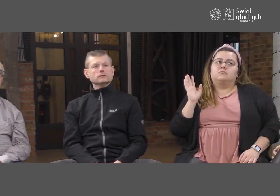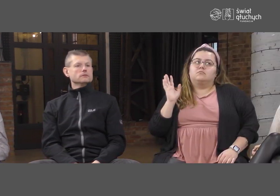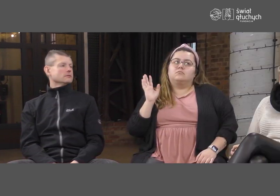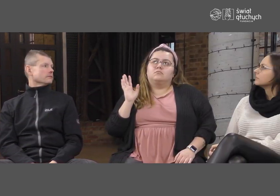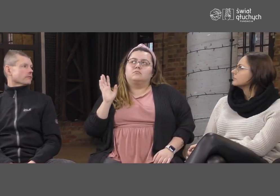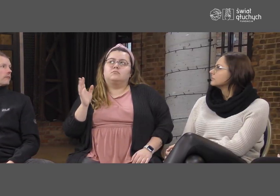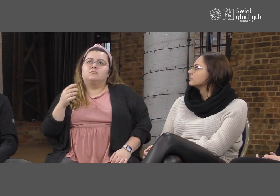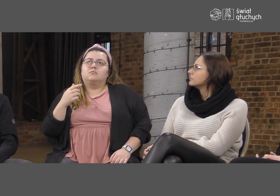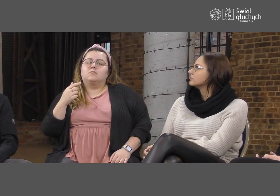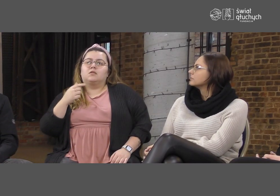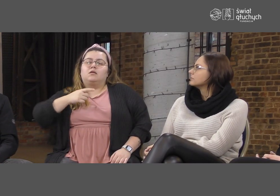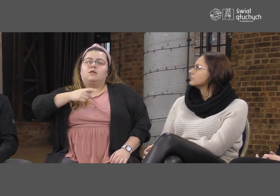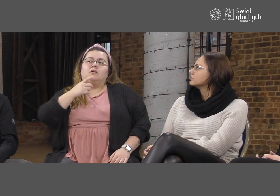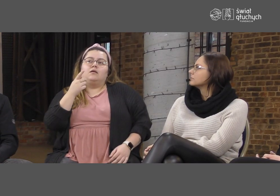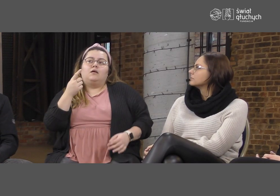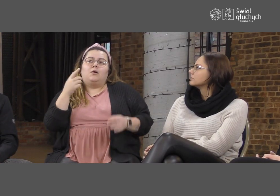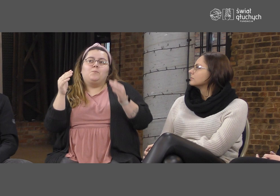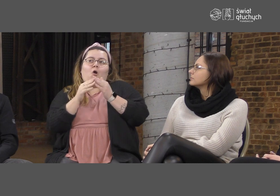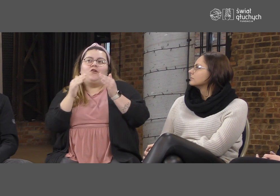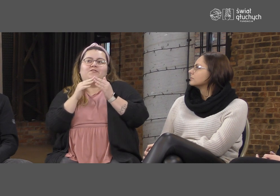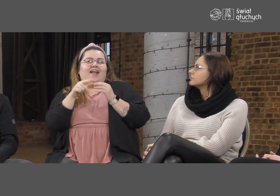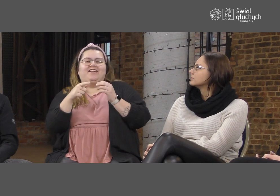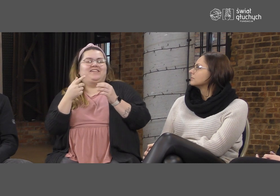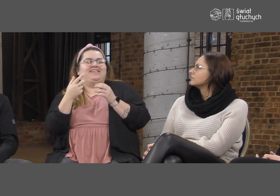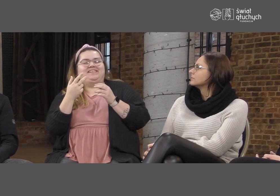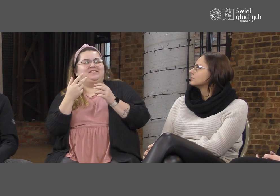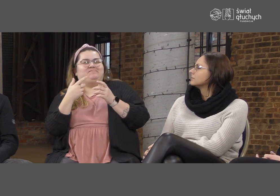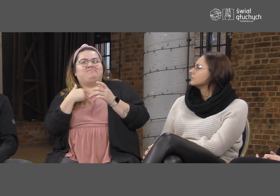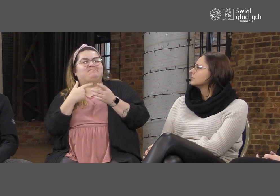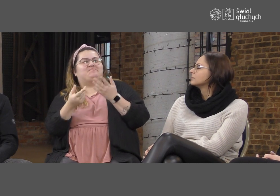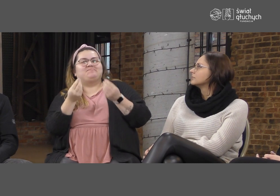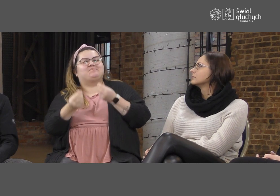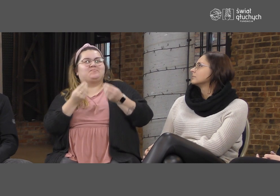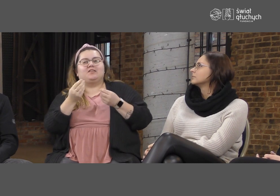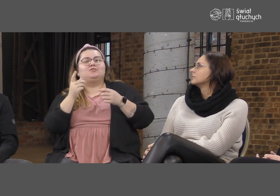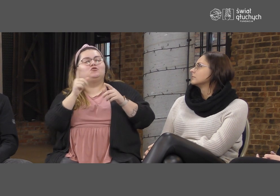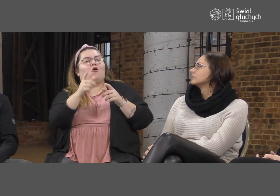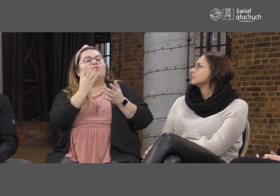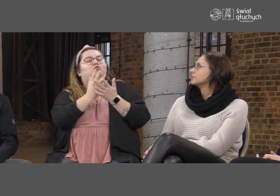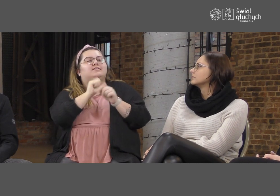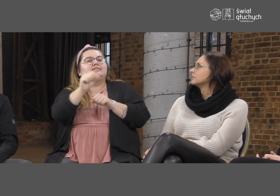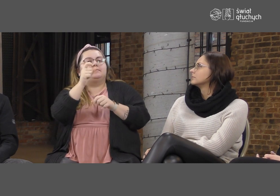[Tomasz]: Aga. [Agnieszka]: Well, and here it's hard to compare,